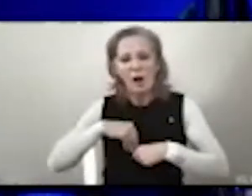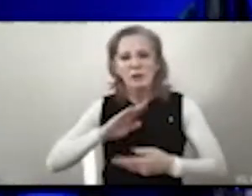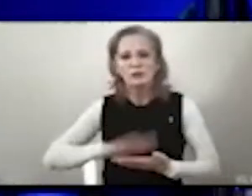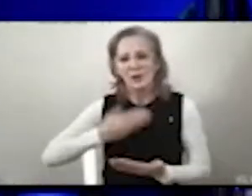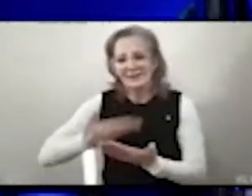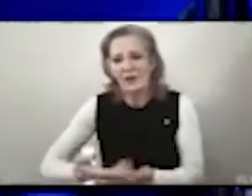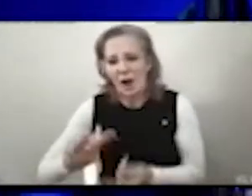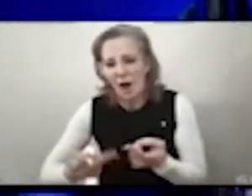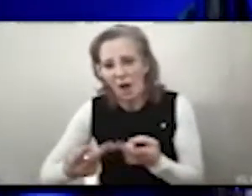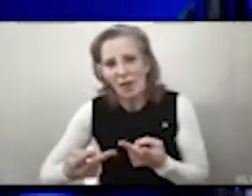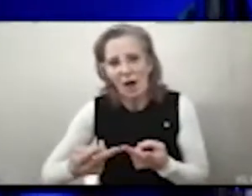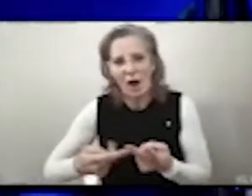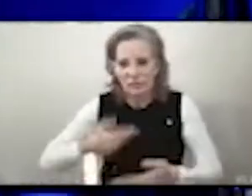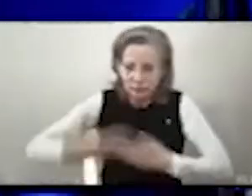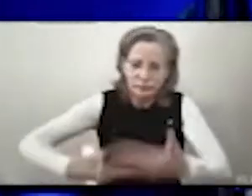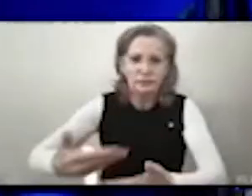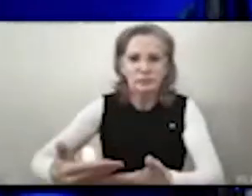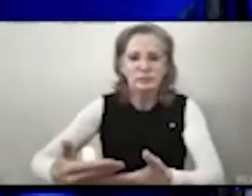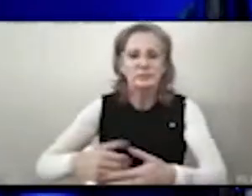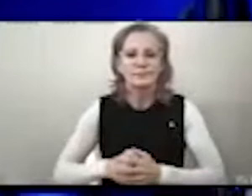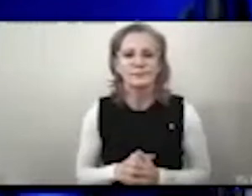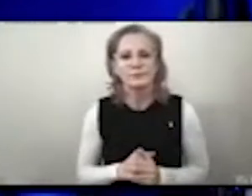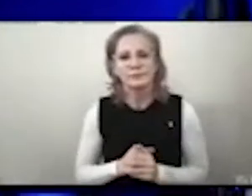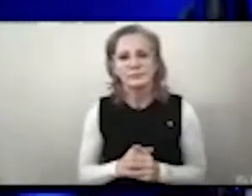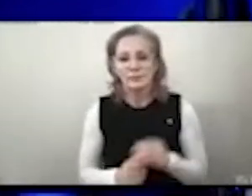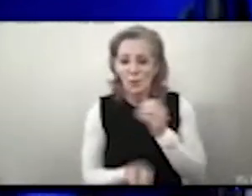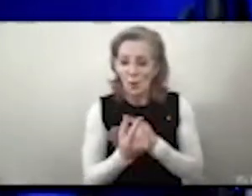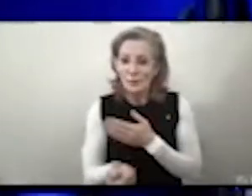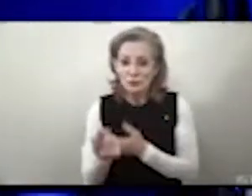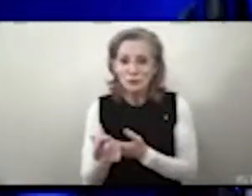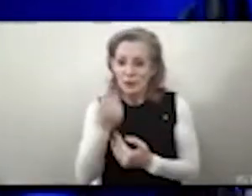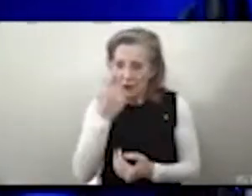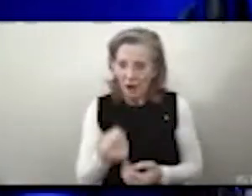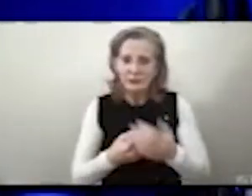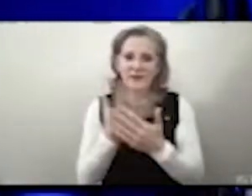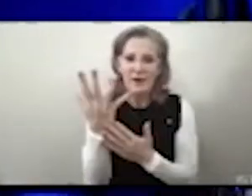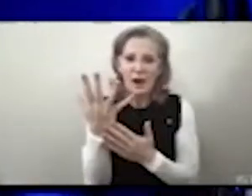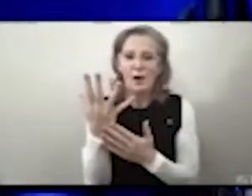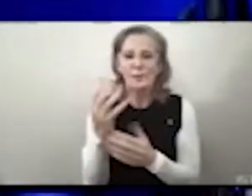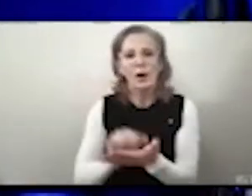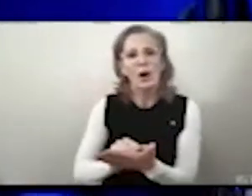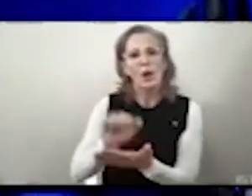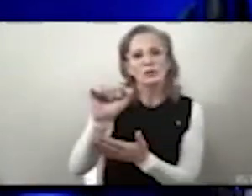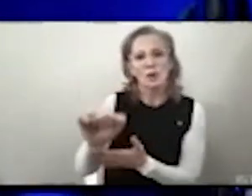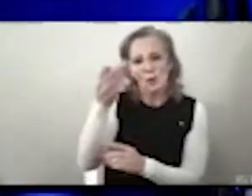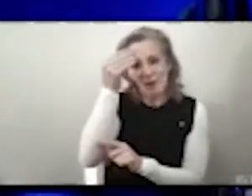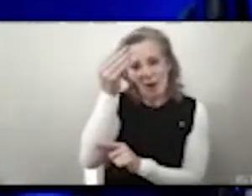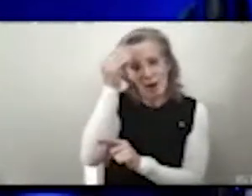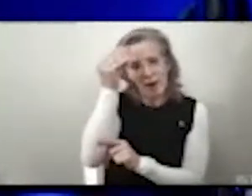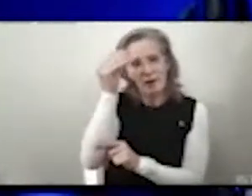opportunity to develop a stronger learning culture, which captures experiences and draws lessons from across